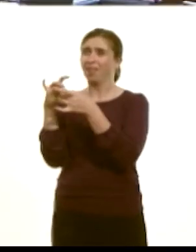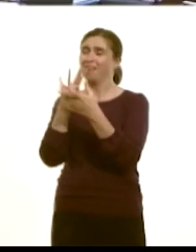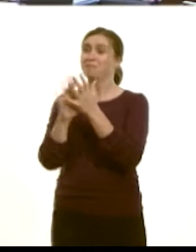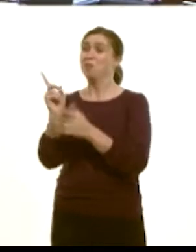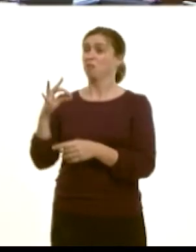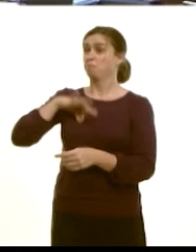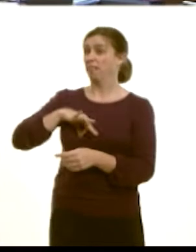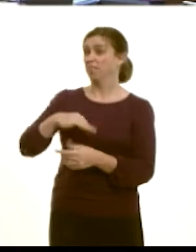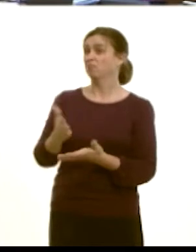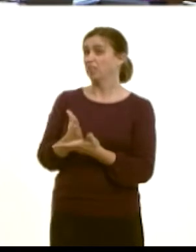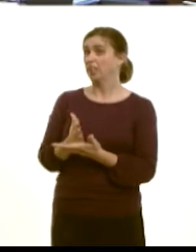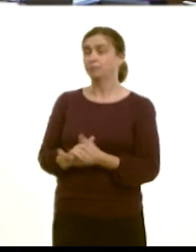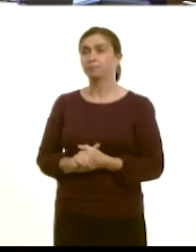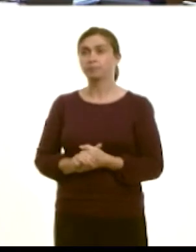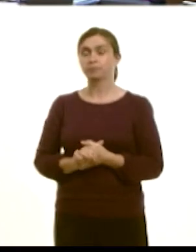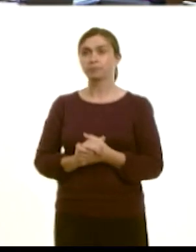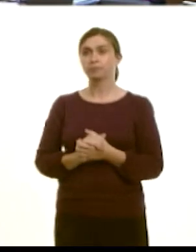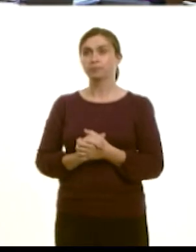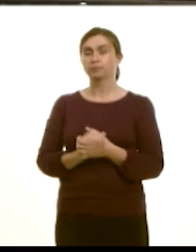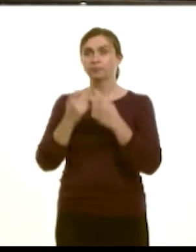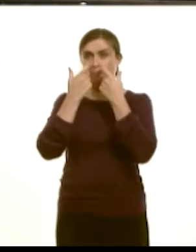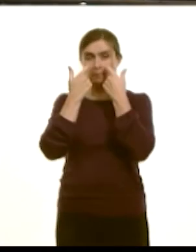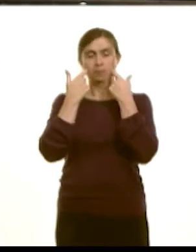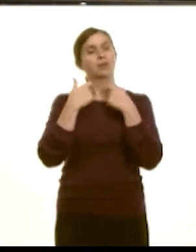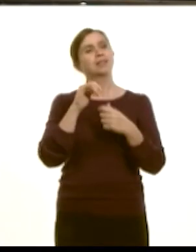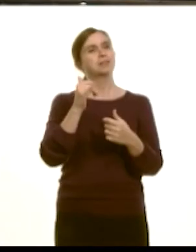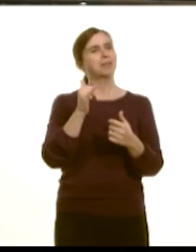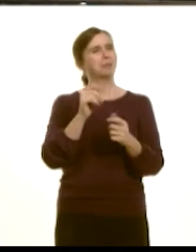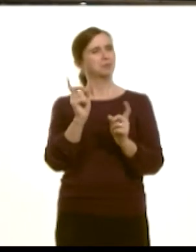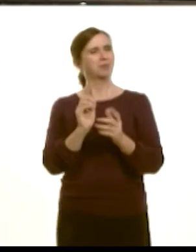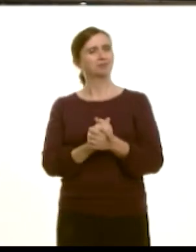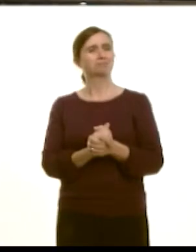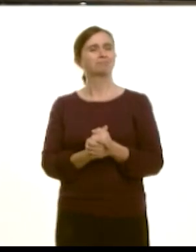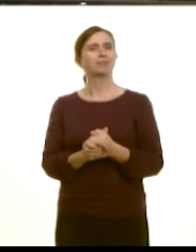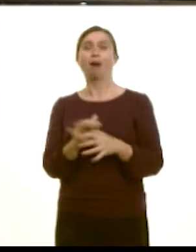Joyce Watson: Sometimes, Walesís best attractions are those that just pass through, such as